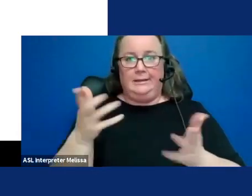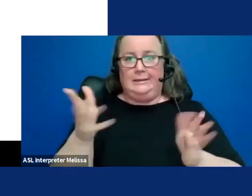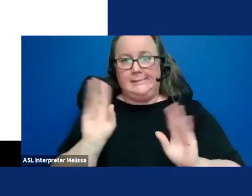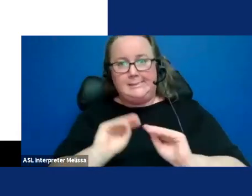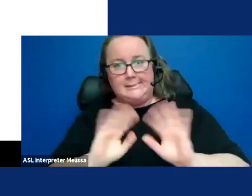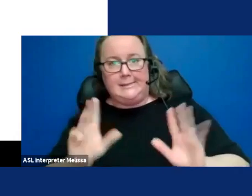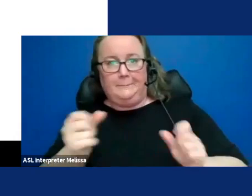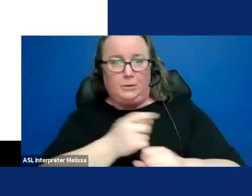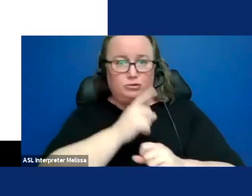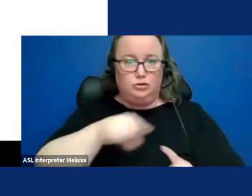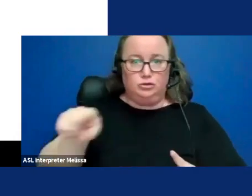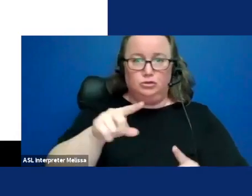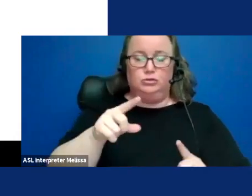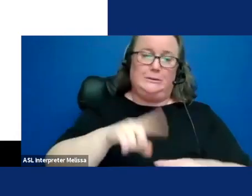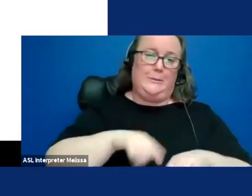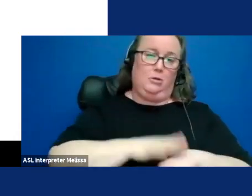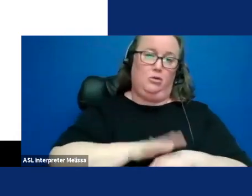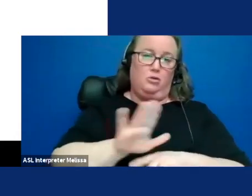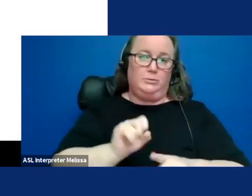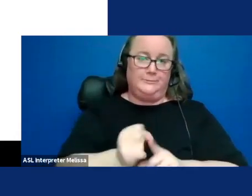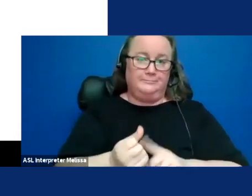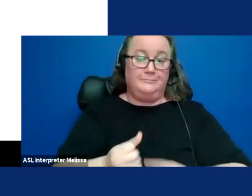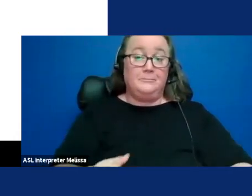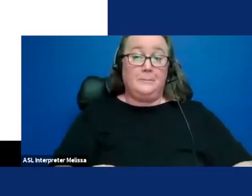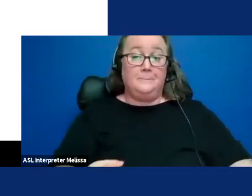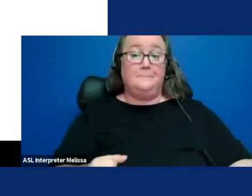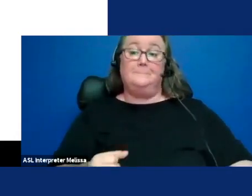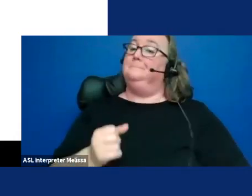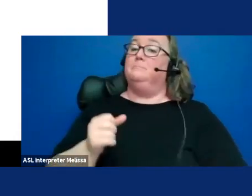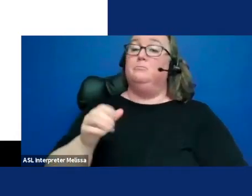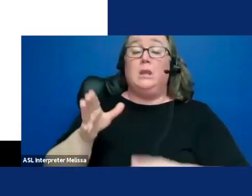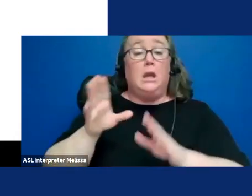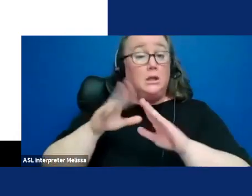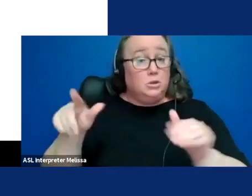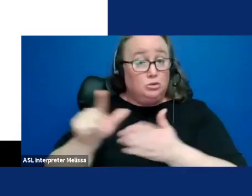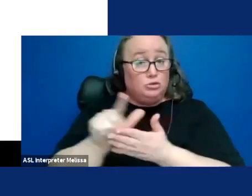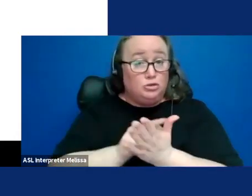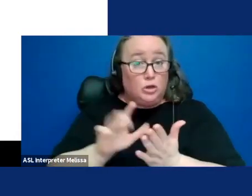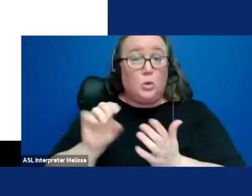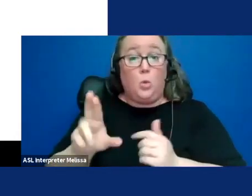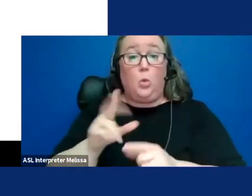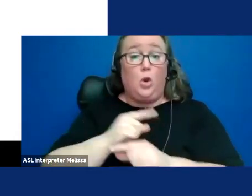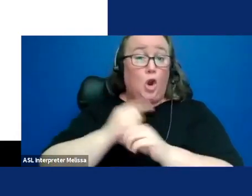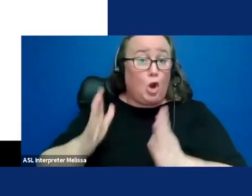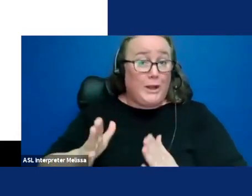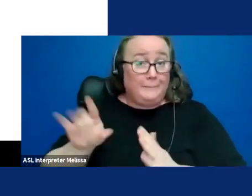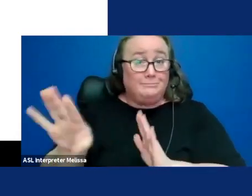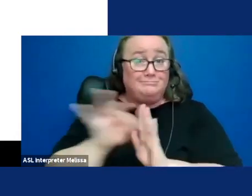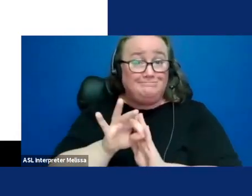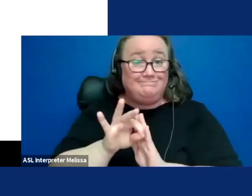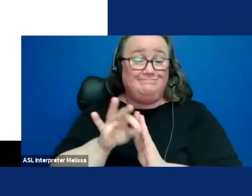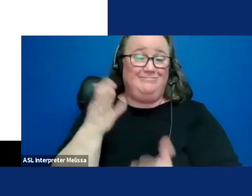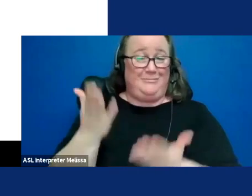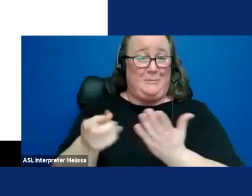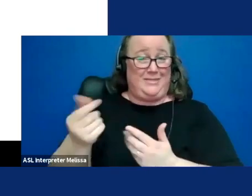You know, a children's attorney and CASA, guardian ad litem they may all have their own hesitations or concerns because